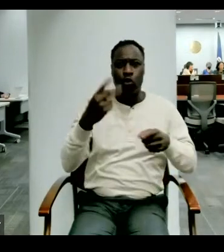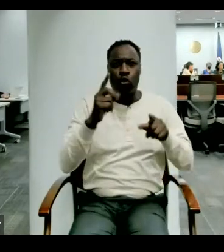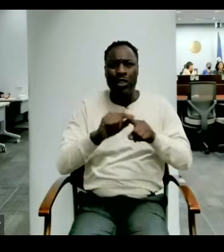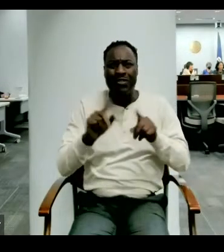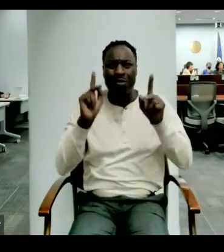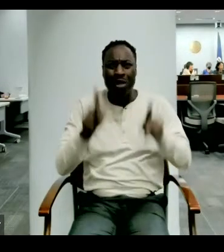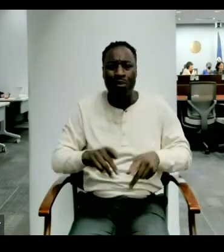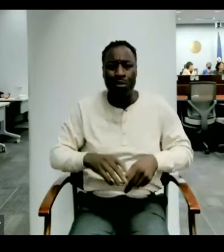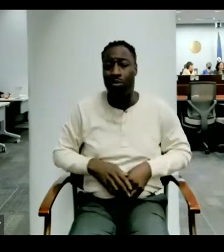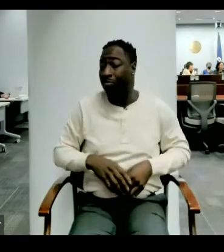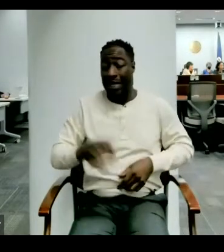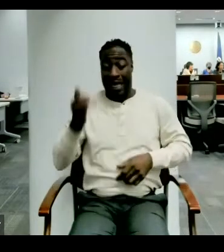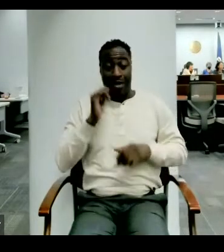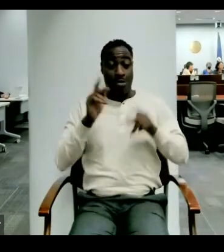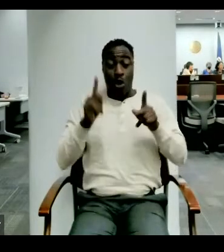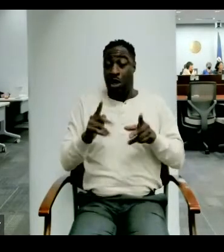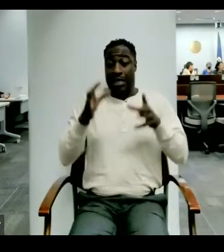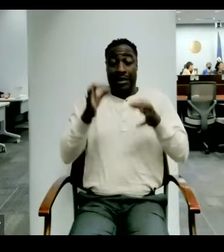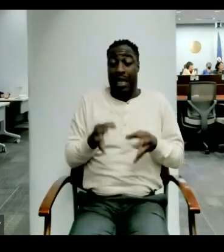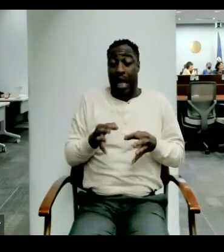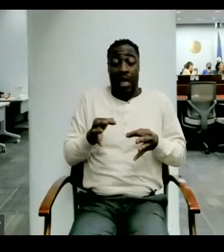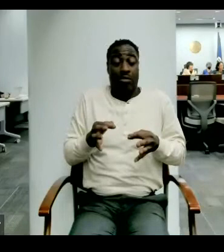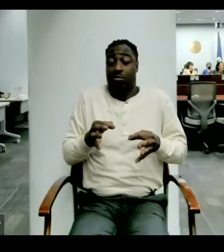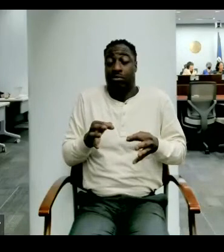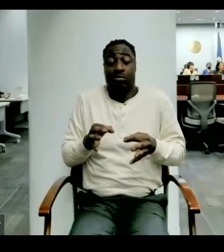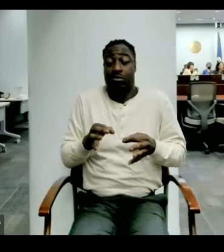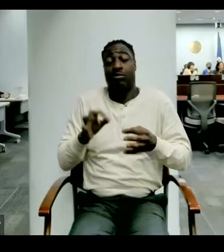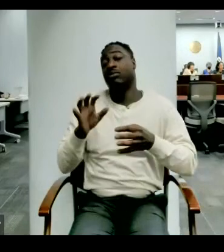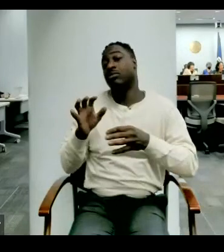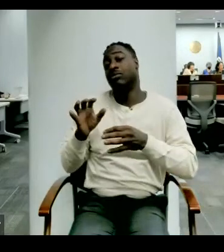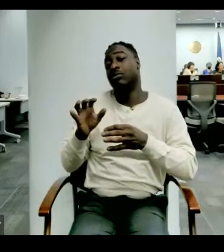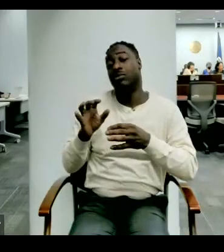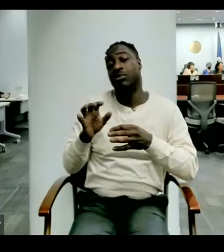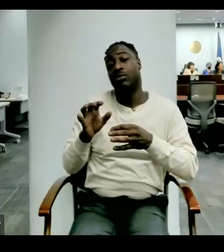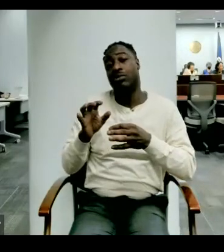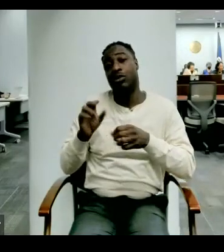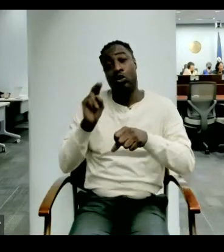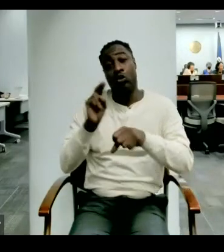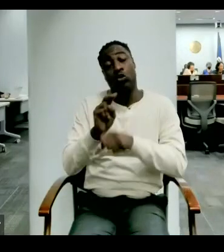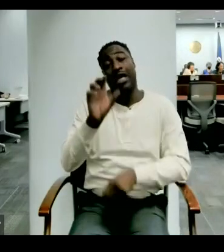Which may be perfectly fine, or whatever the selection device is. But connecting with